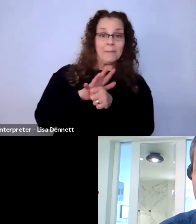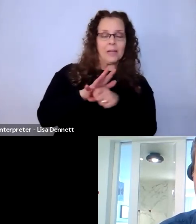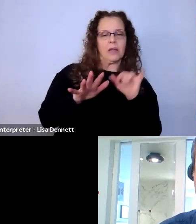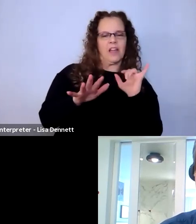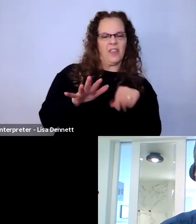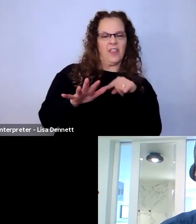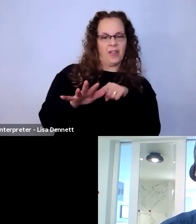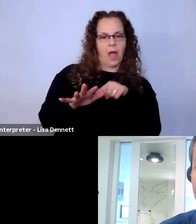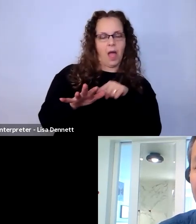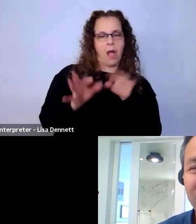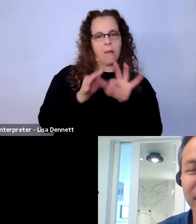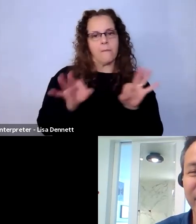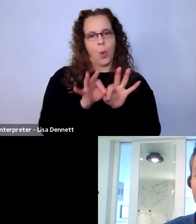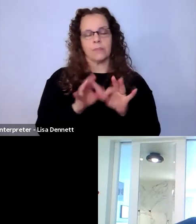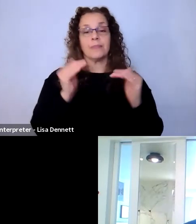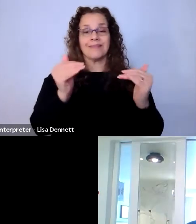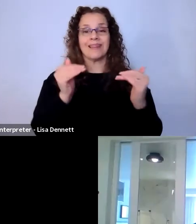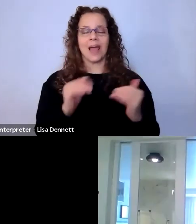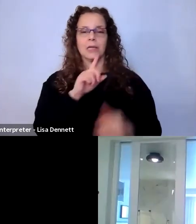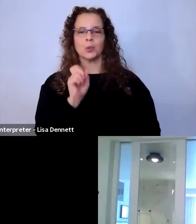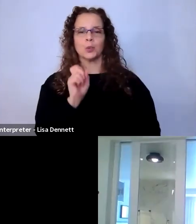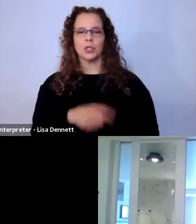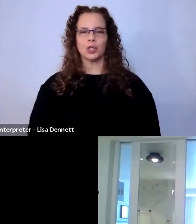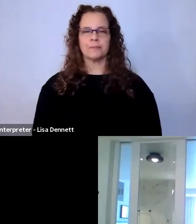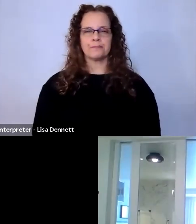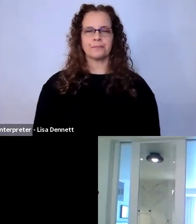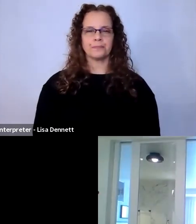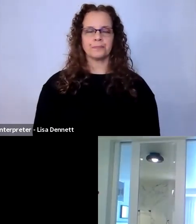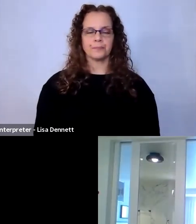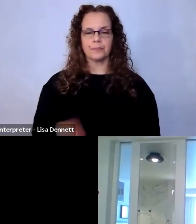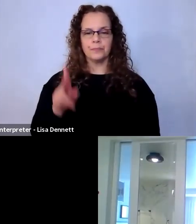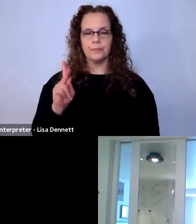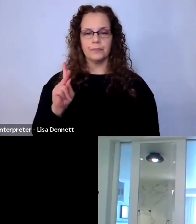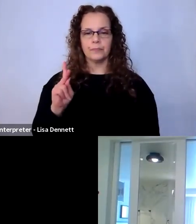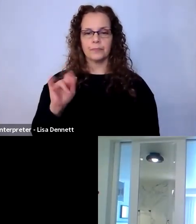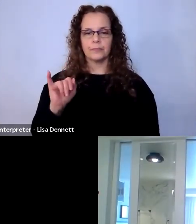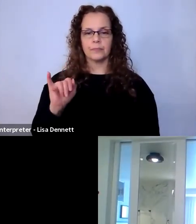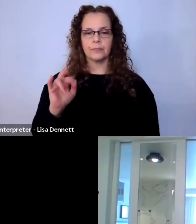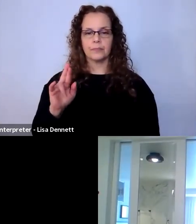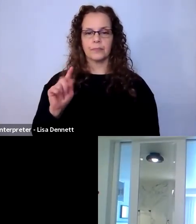So let me go to the next question Kirsten she says thanks for offering